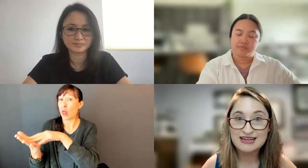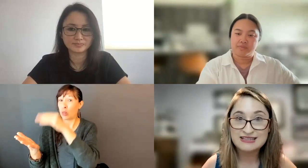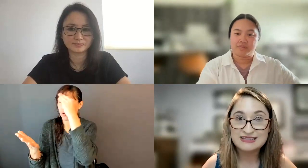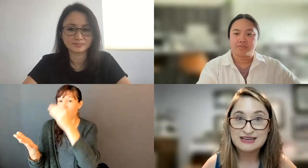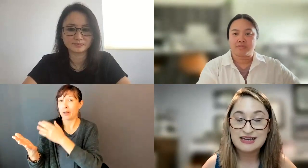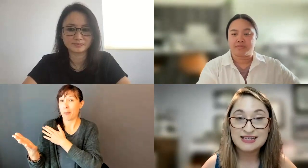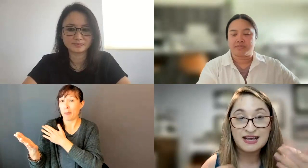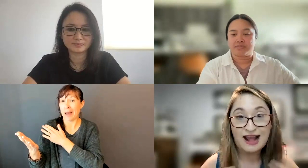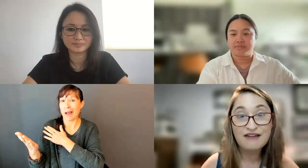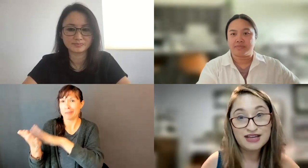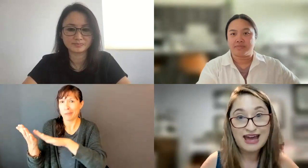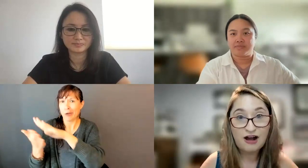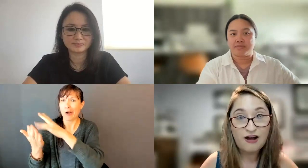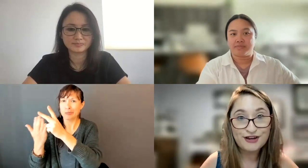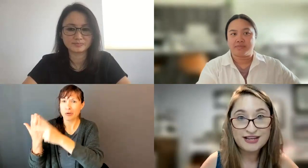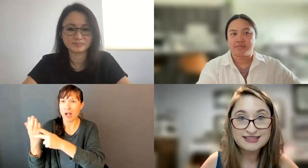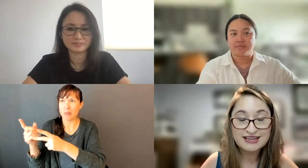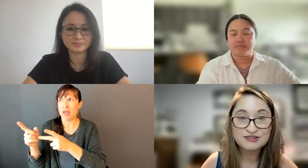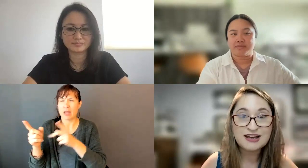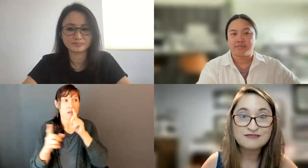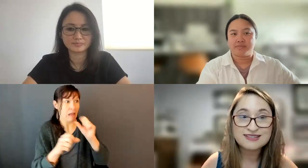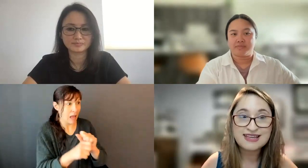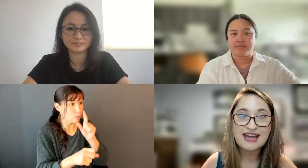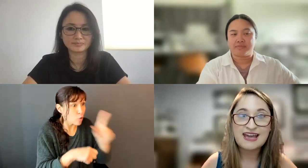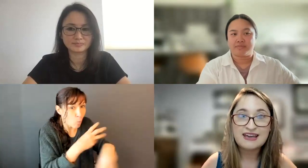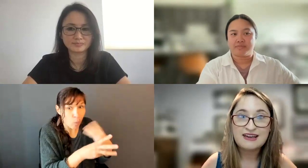and having that confidence in yourself to say,